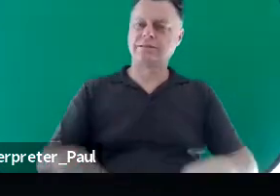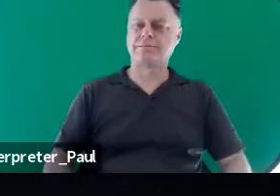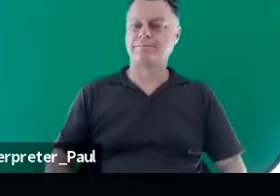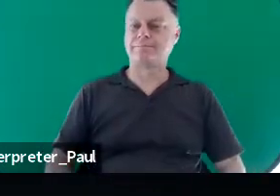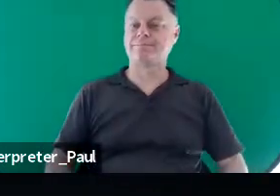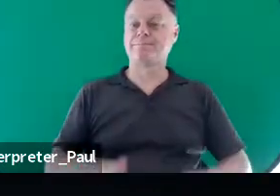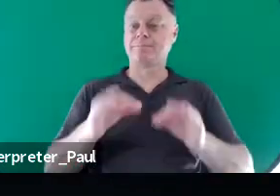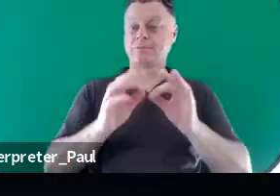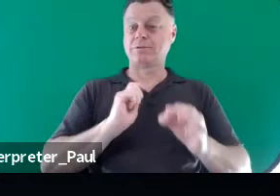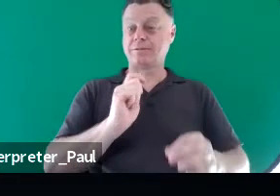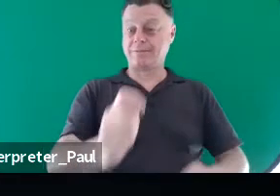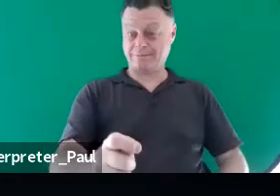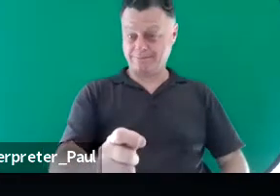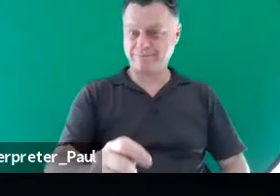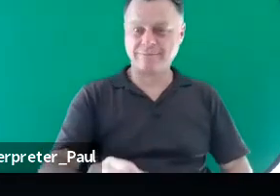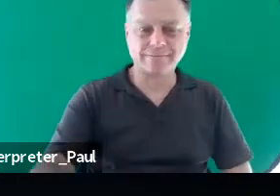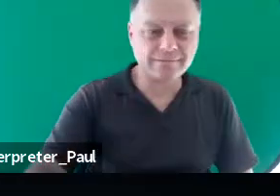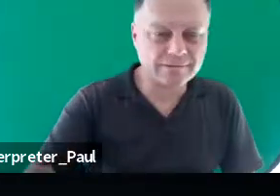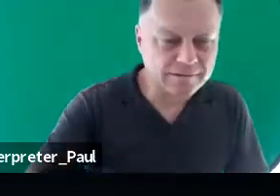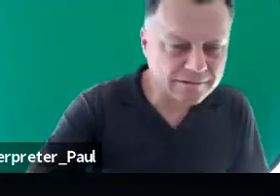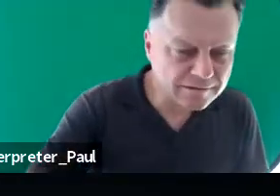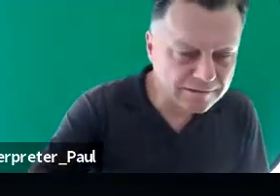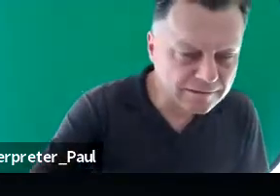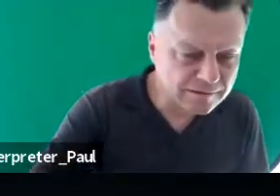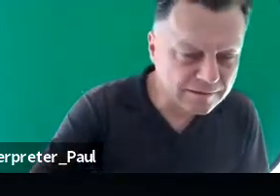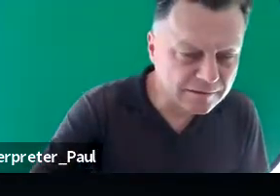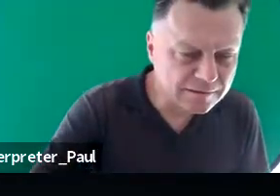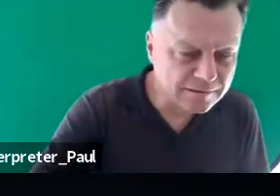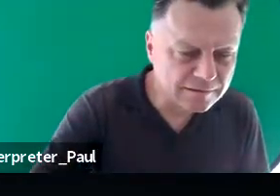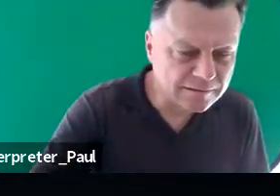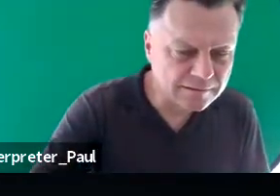In the sector we've been talking about universal design for learning,